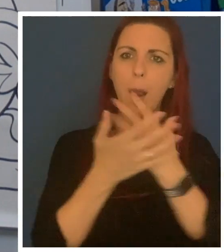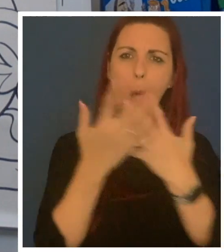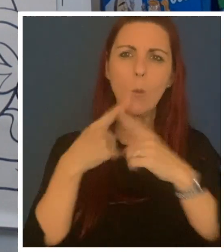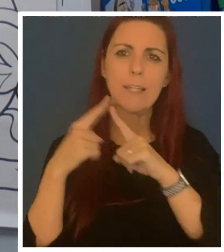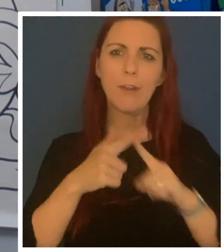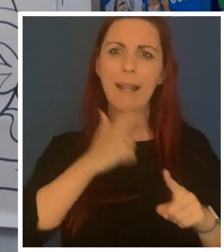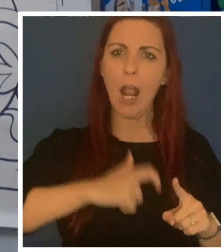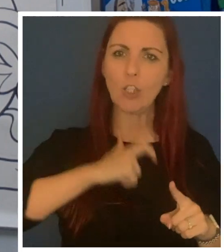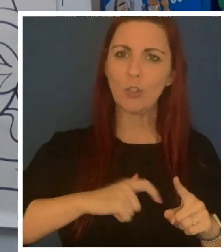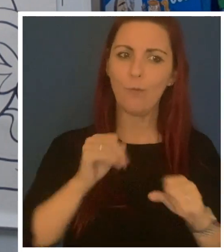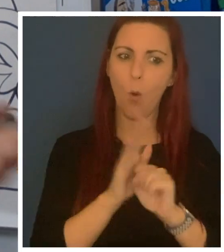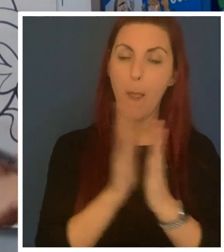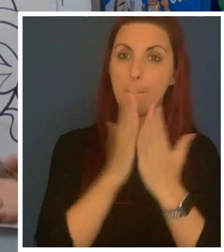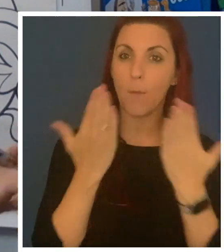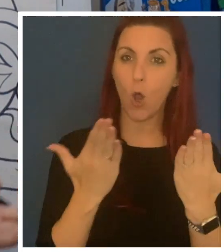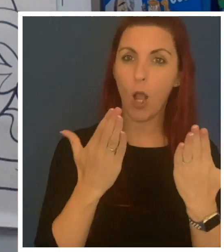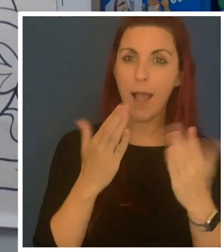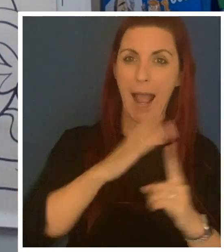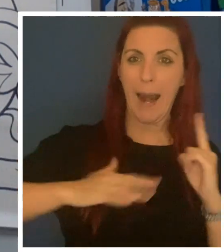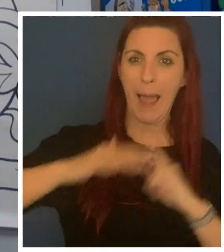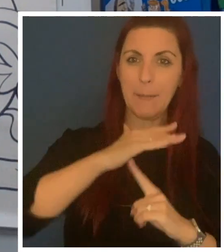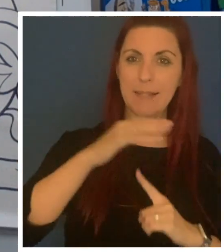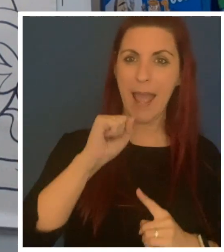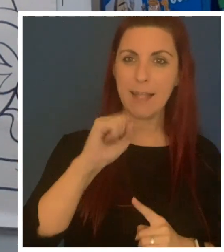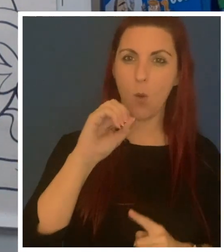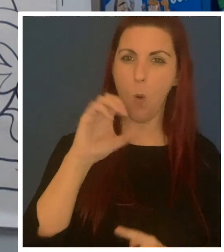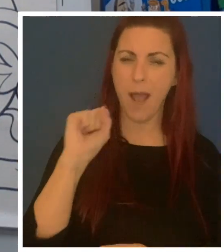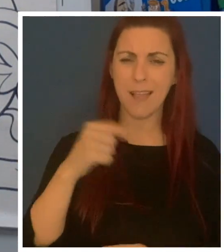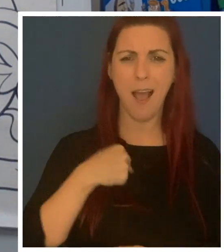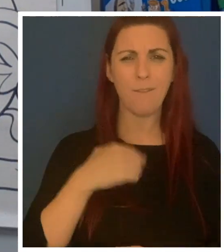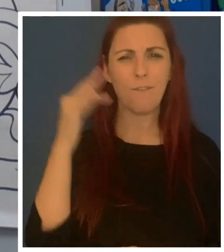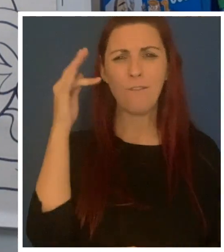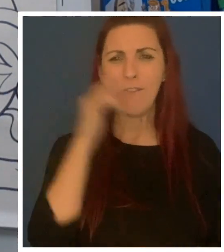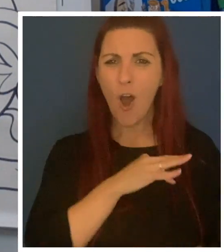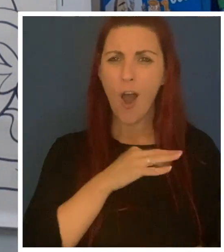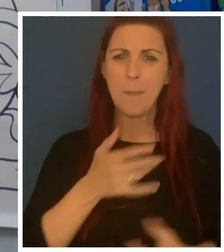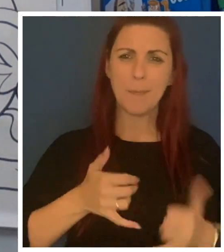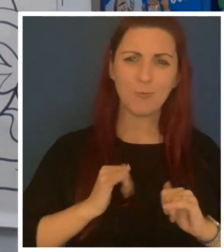Climate SOS and I had fantastic fun drawing all of them, especially Guzzler.